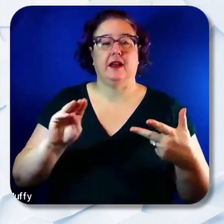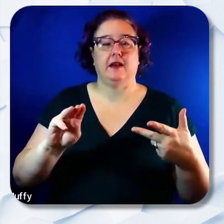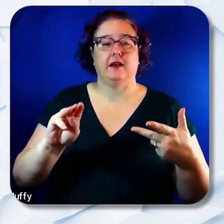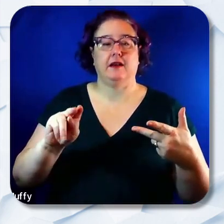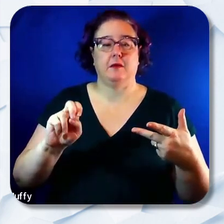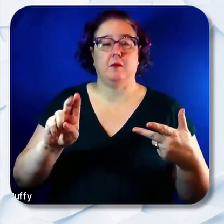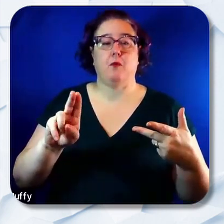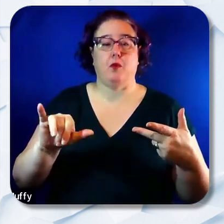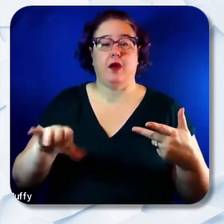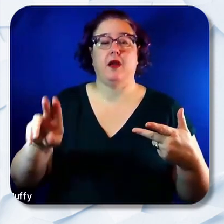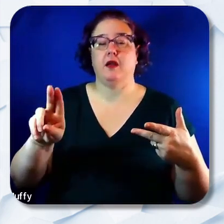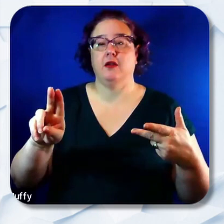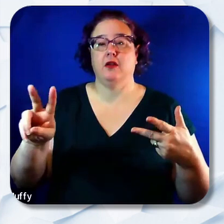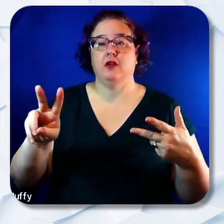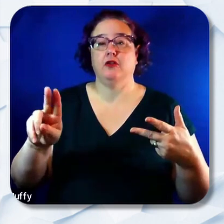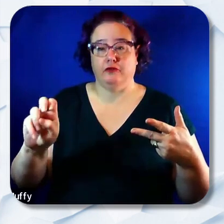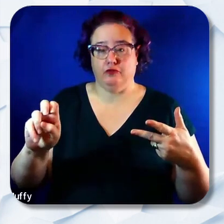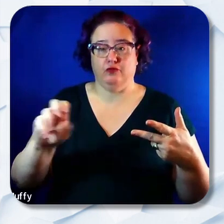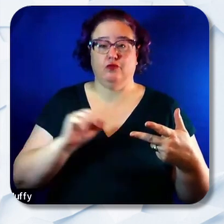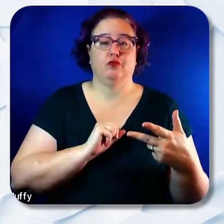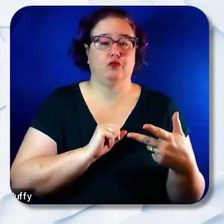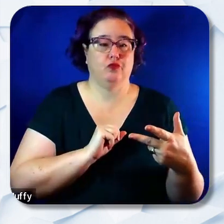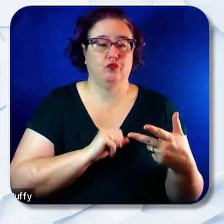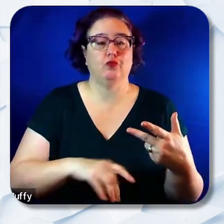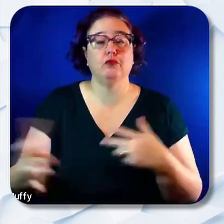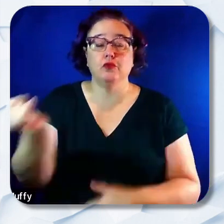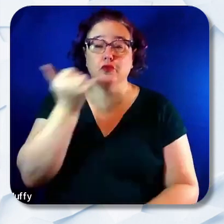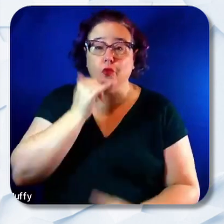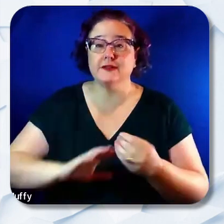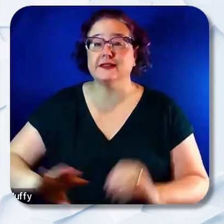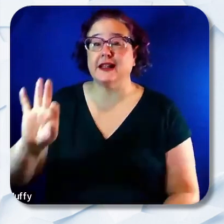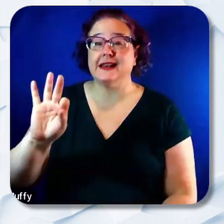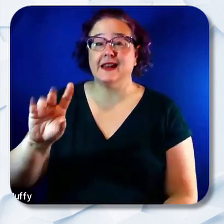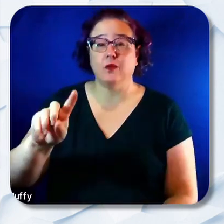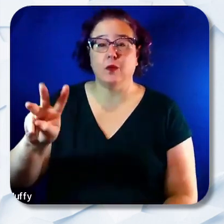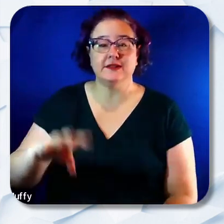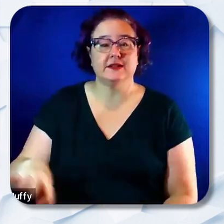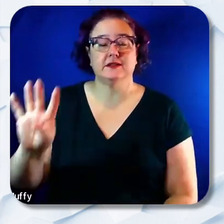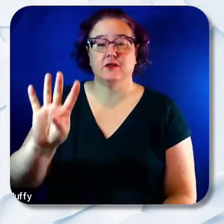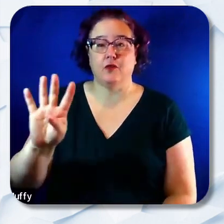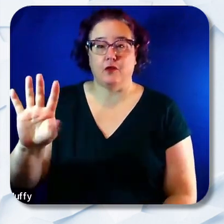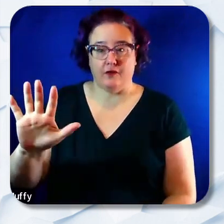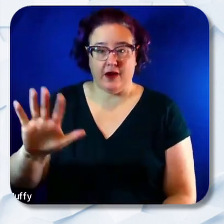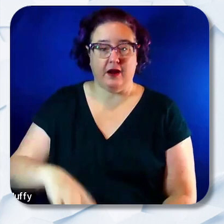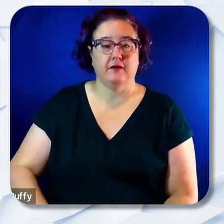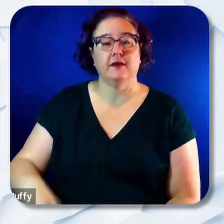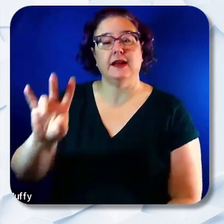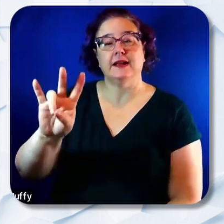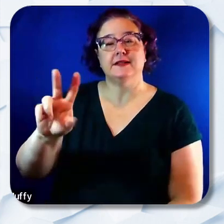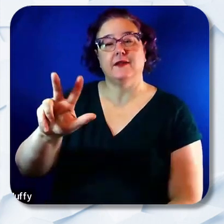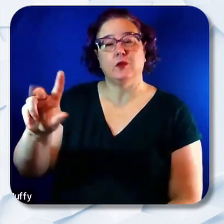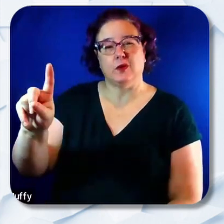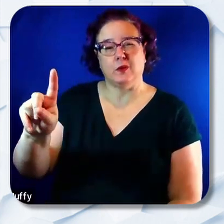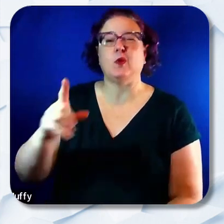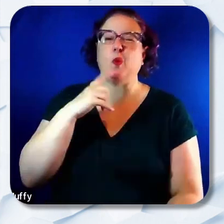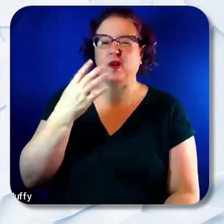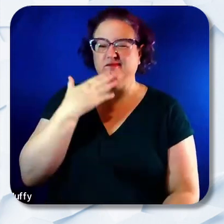Please feel free to contact us at 916-445-7331 or for a more timely response via e-mail at